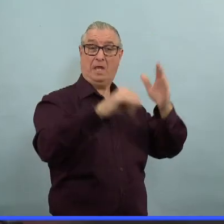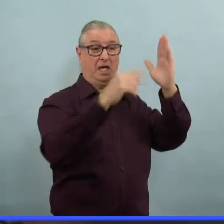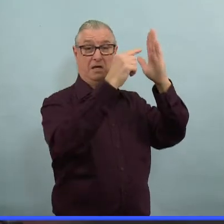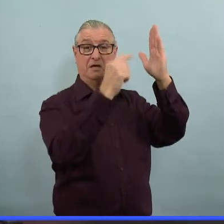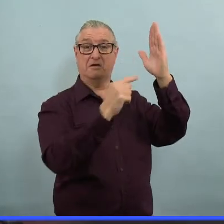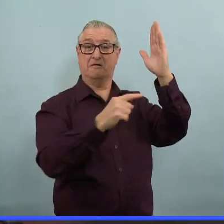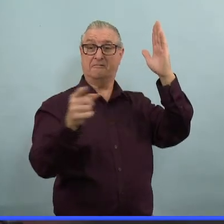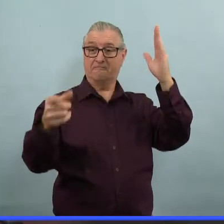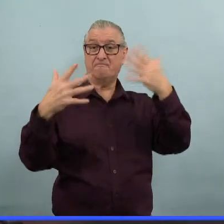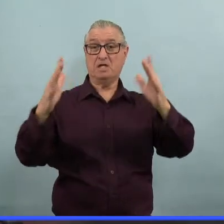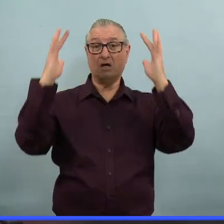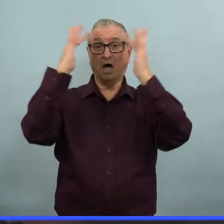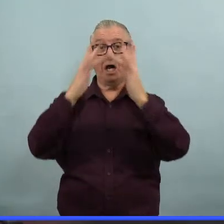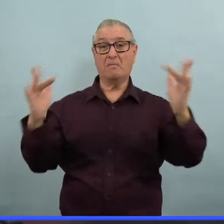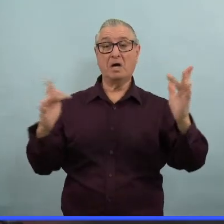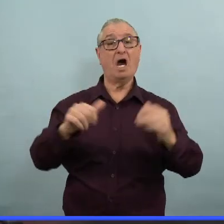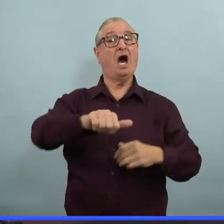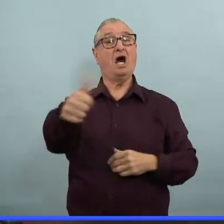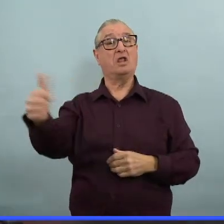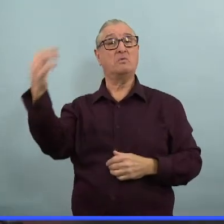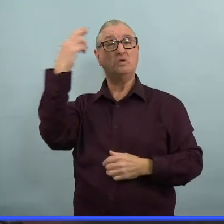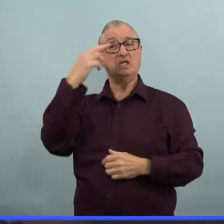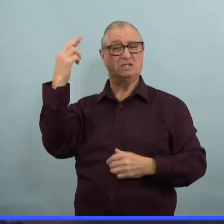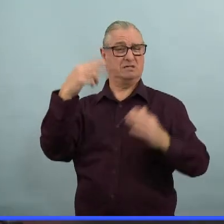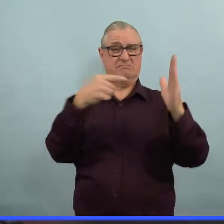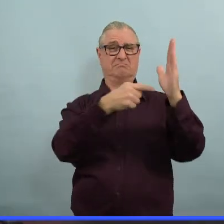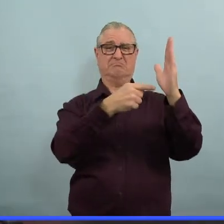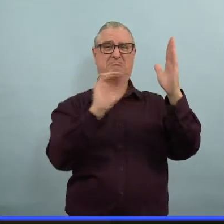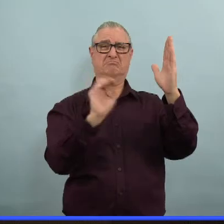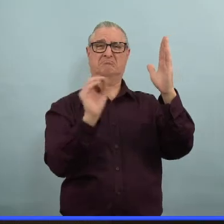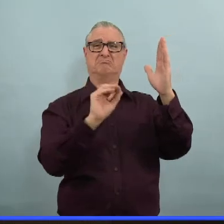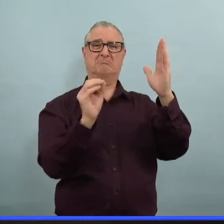isn't a strain on the health care system there's lots of reasons for that since you're appointed